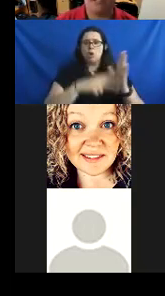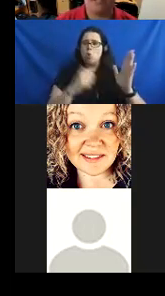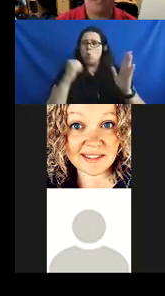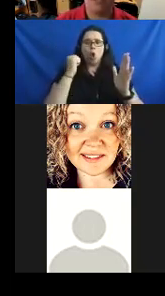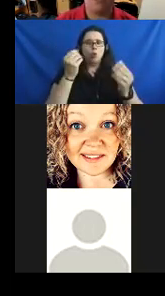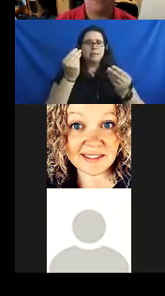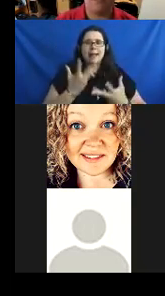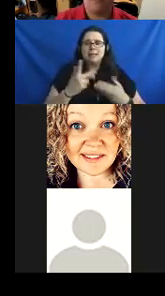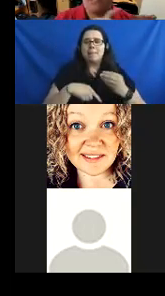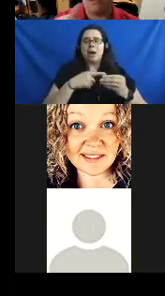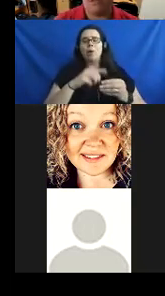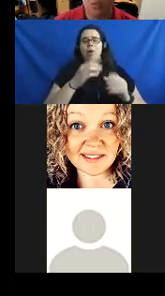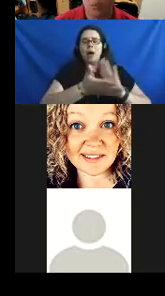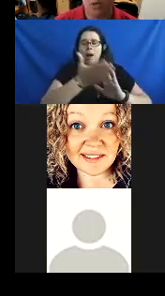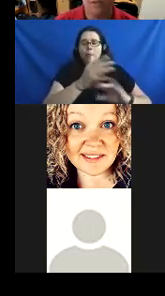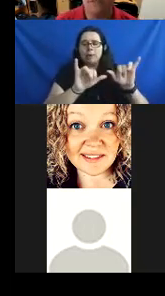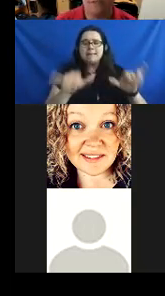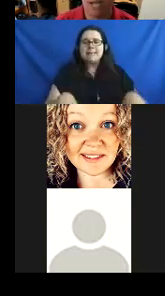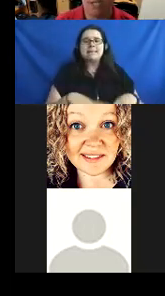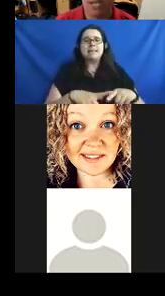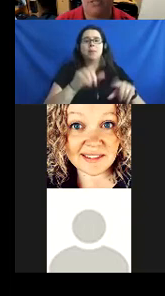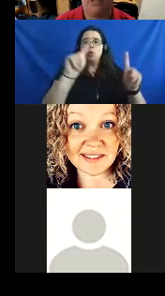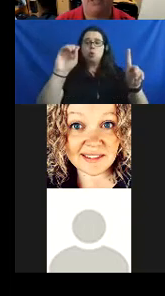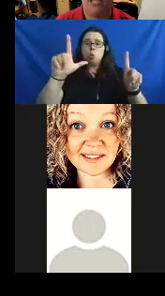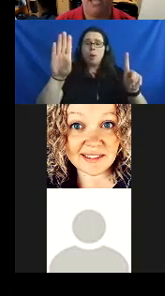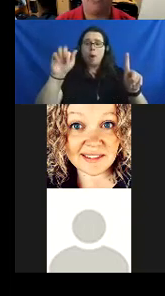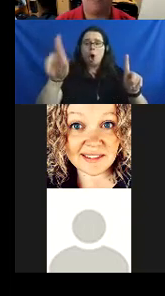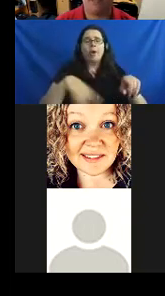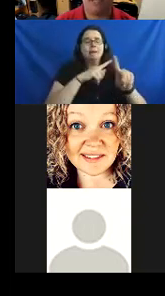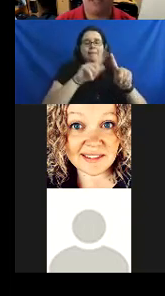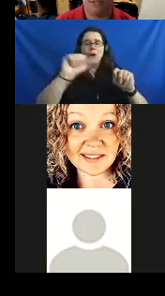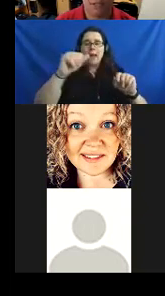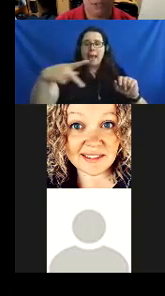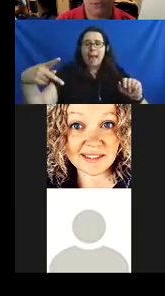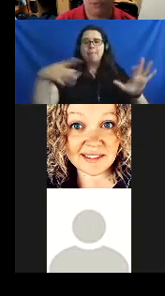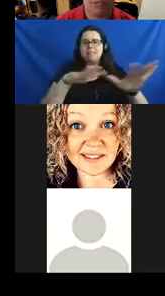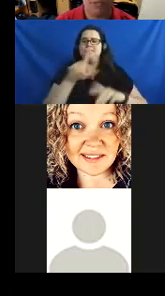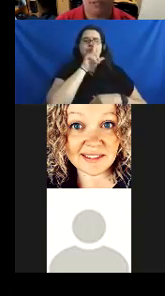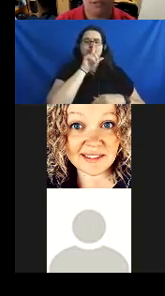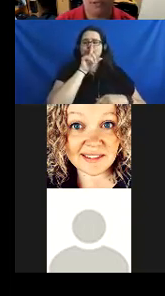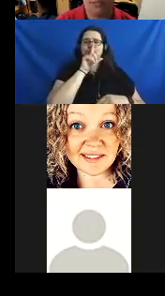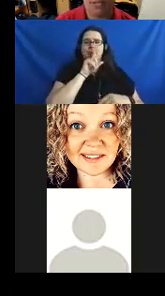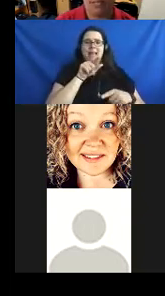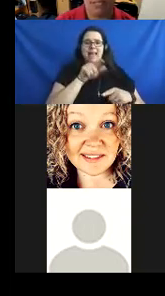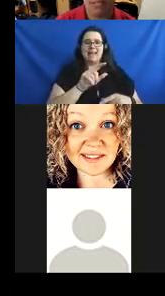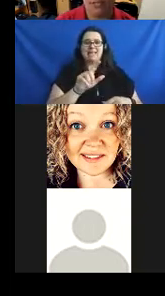OPERATING SYSTEM AND ALL THE INFORMATION IN THE TOOL BAR. TYPICALLY IT'S USED WITHIN -- AS AN EXTENSION.